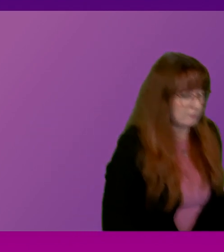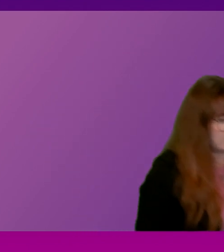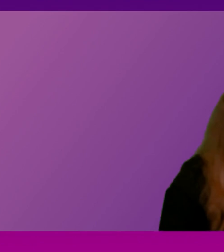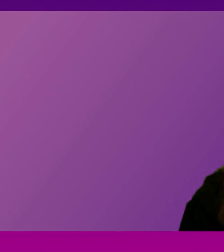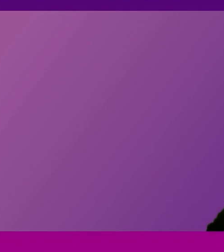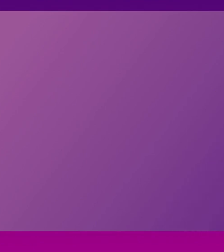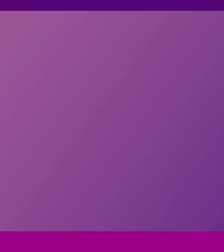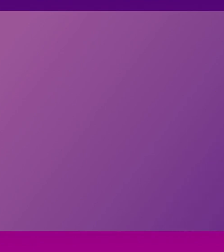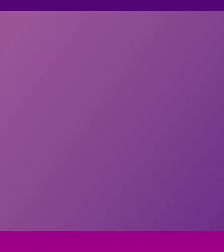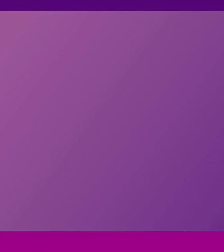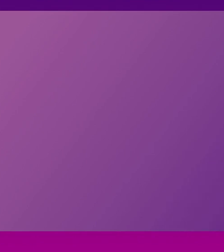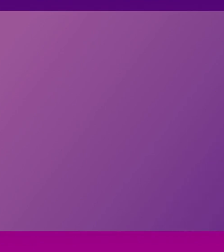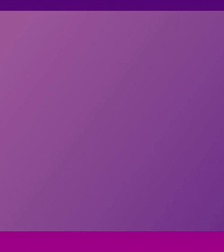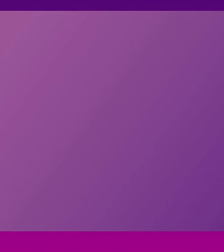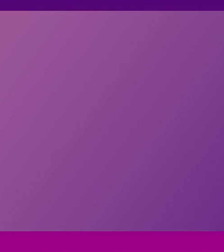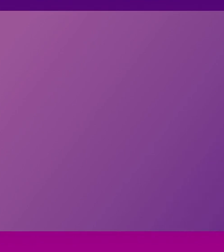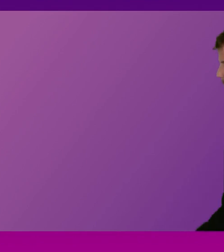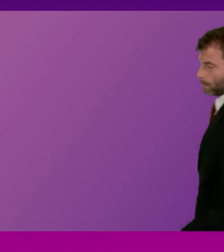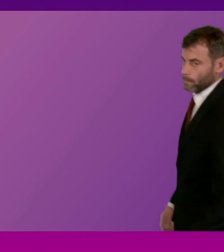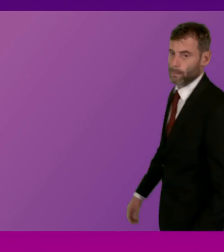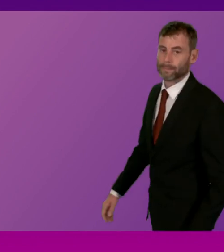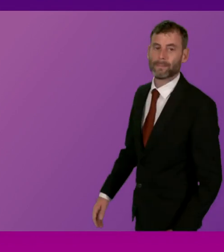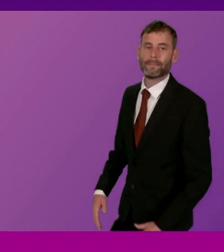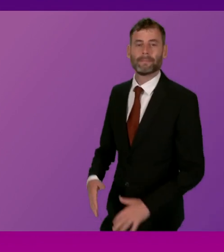The First Minister is obviously aware of the cancellation of high speed 2, or a large part